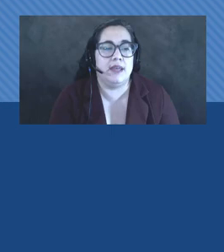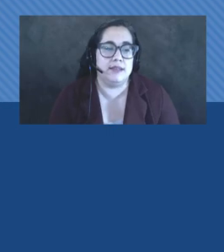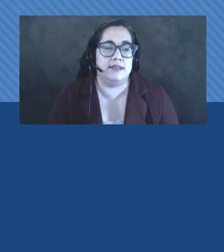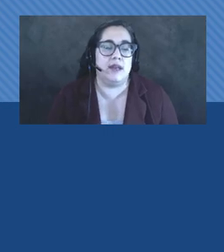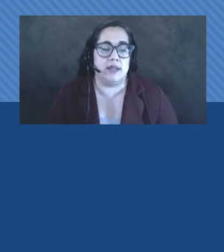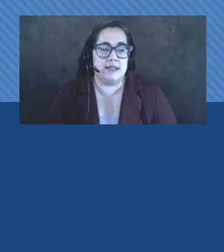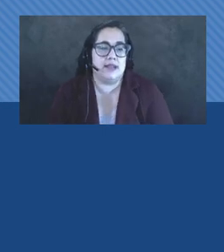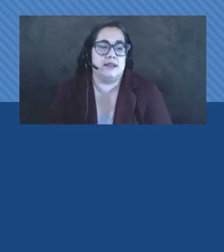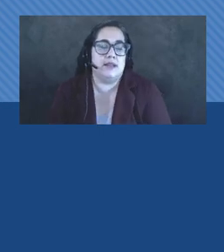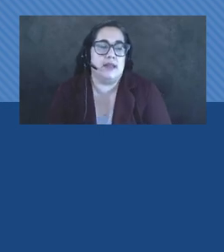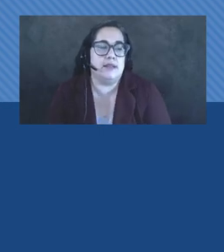Then this outline set again.